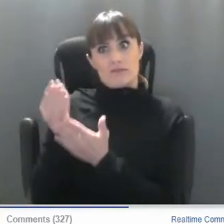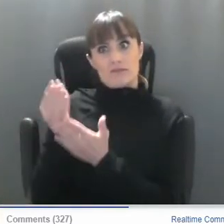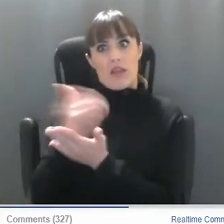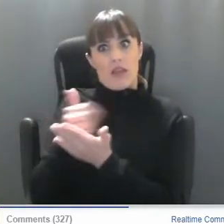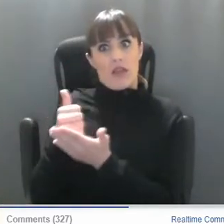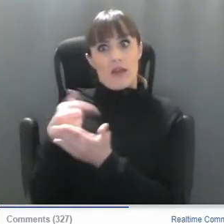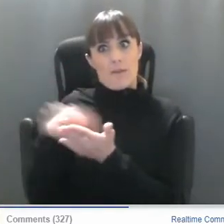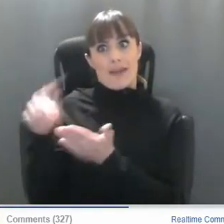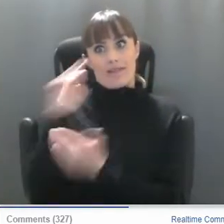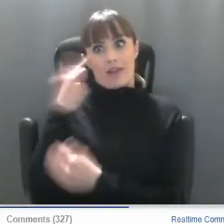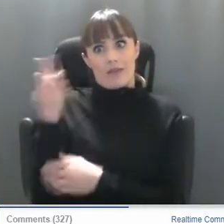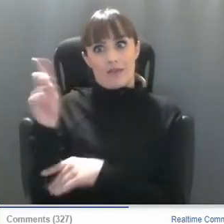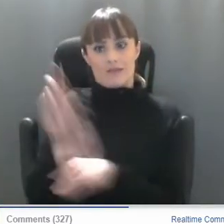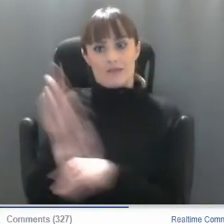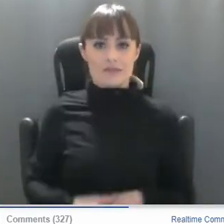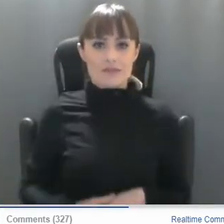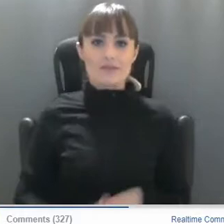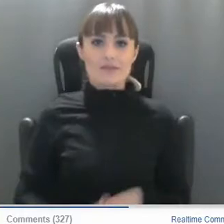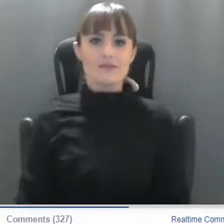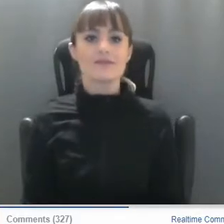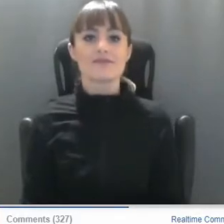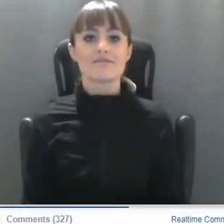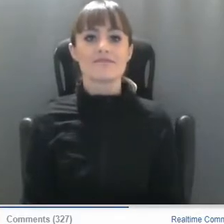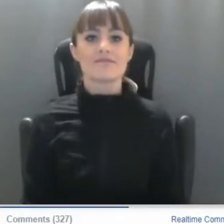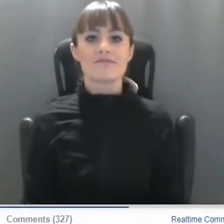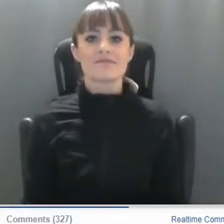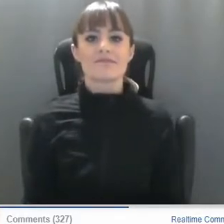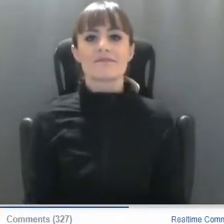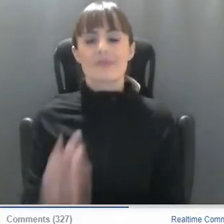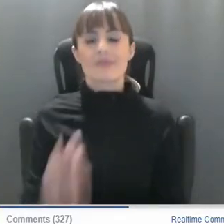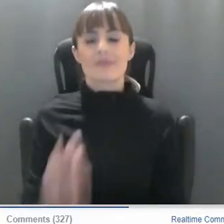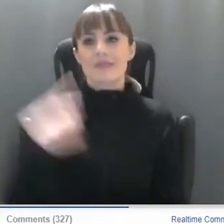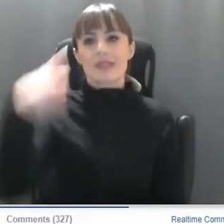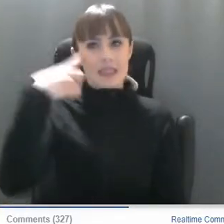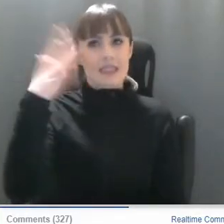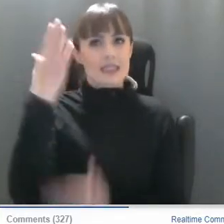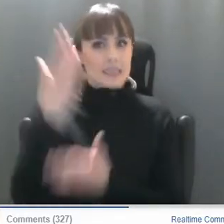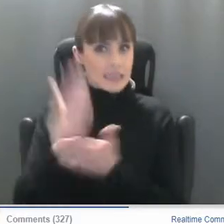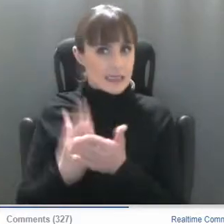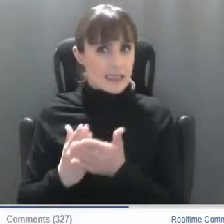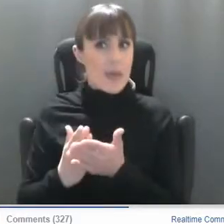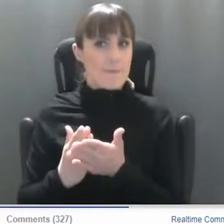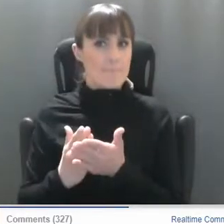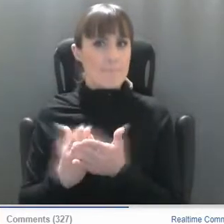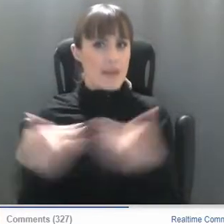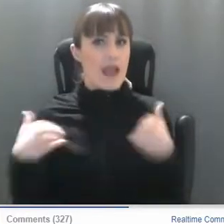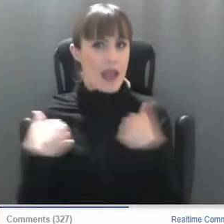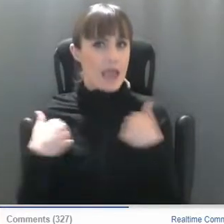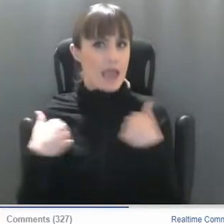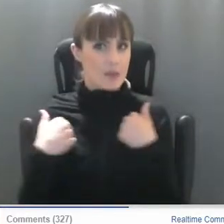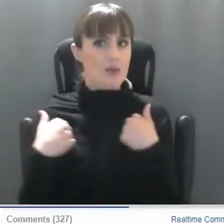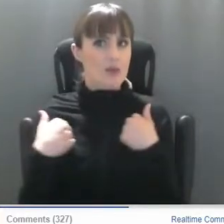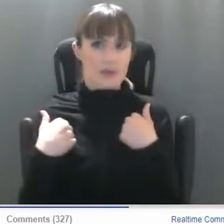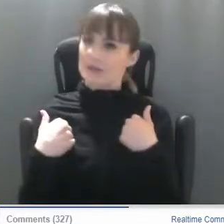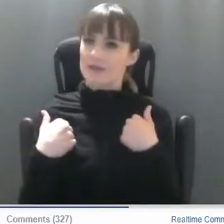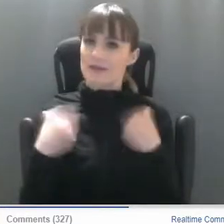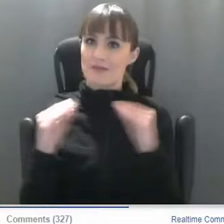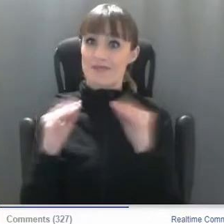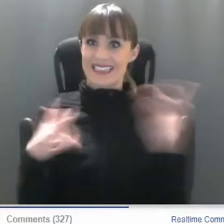active with people back in the zoo?" I certainly think some species are. There's no doubt about it. The primates love it. And then, we're getting close to seeing